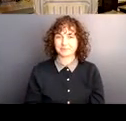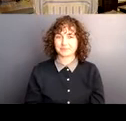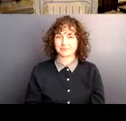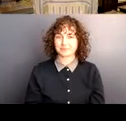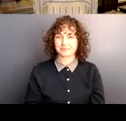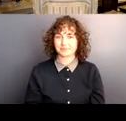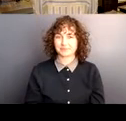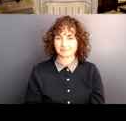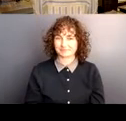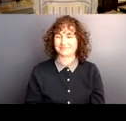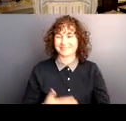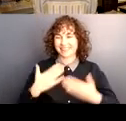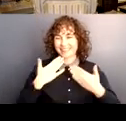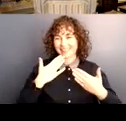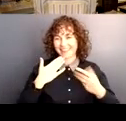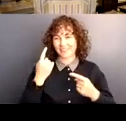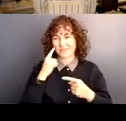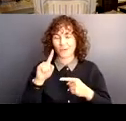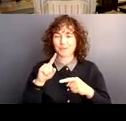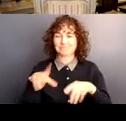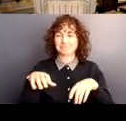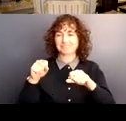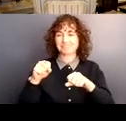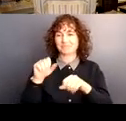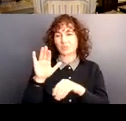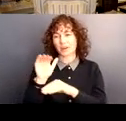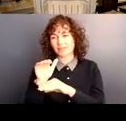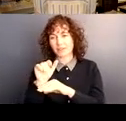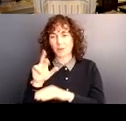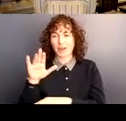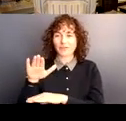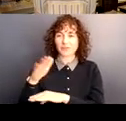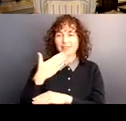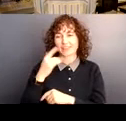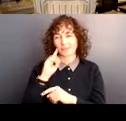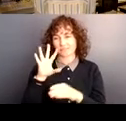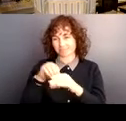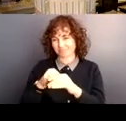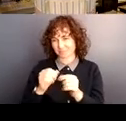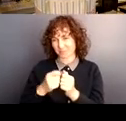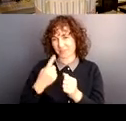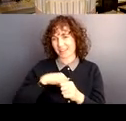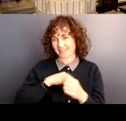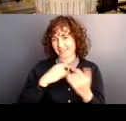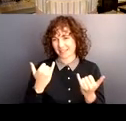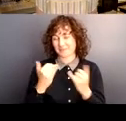Again, thank you for taking your evening or afternoon to be with us without further ado,